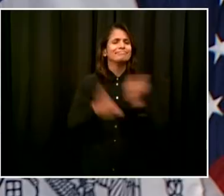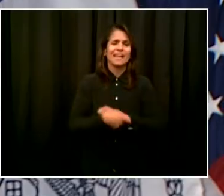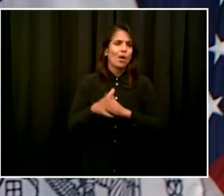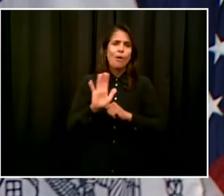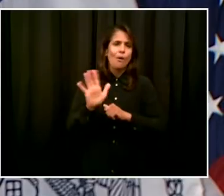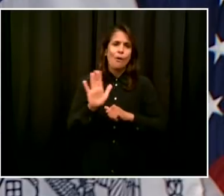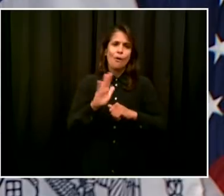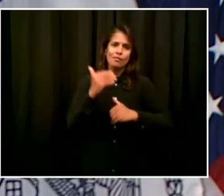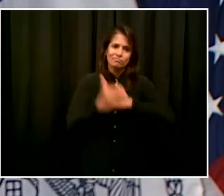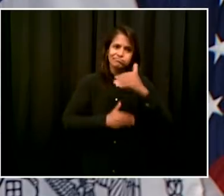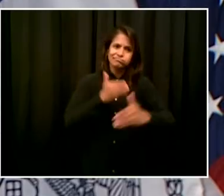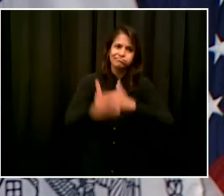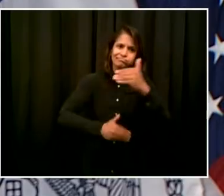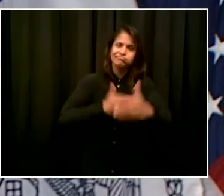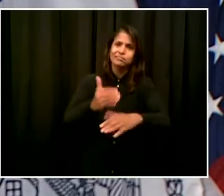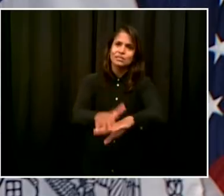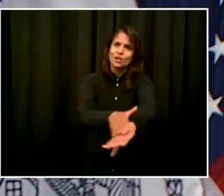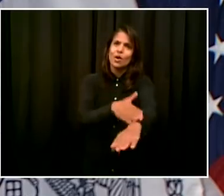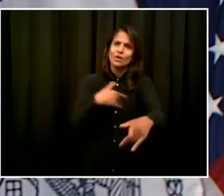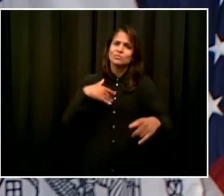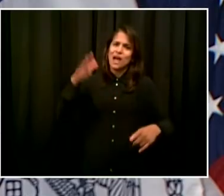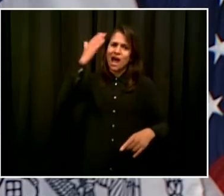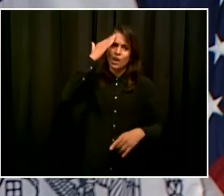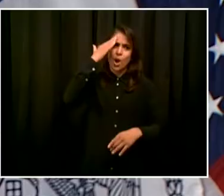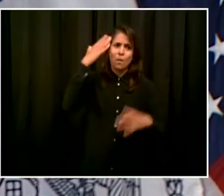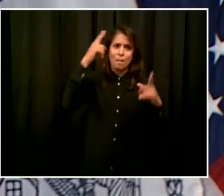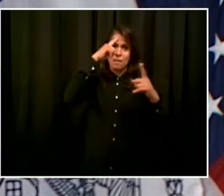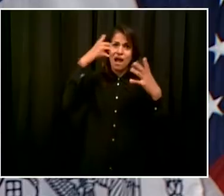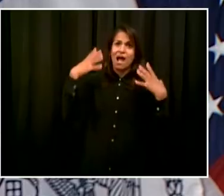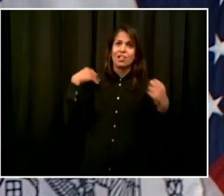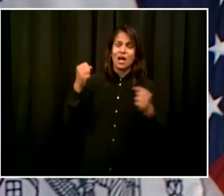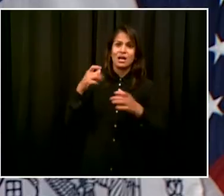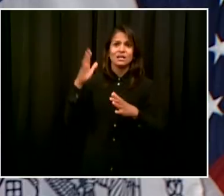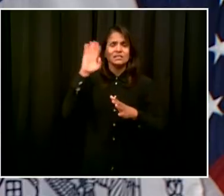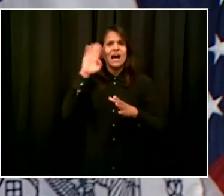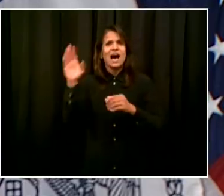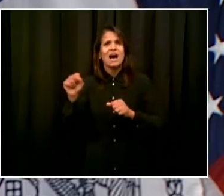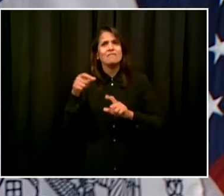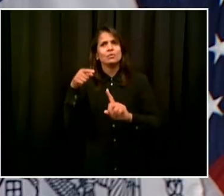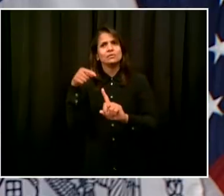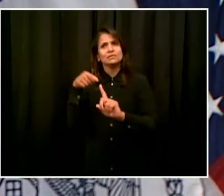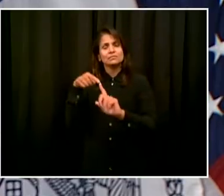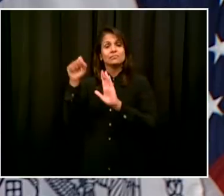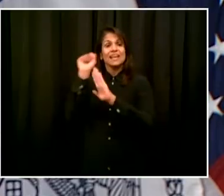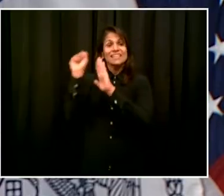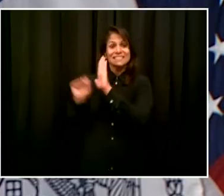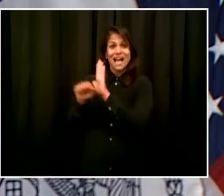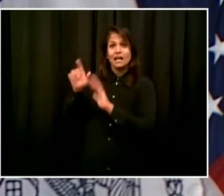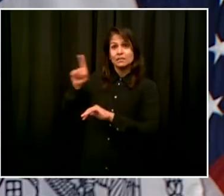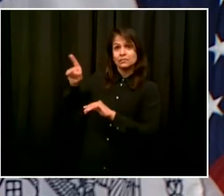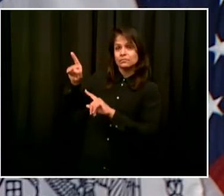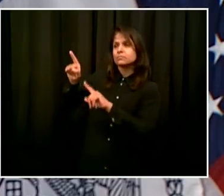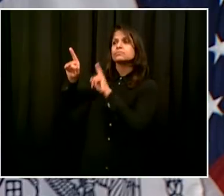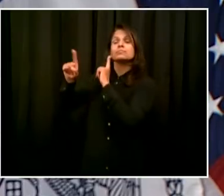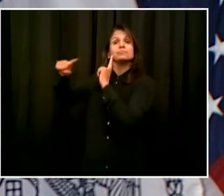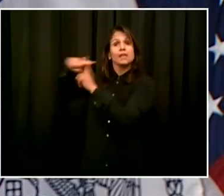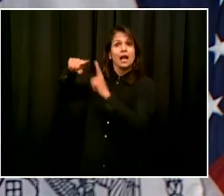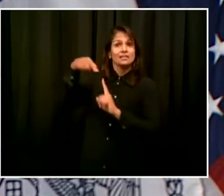TO YOU REALLY GOING TO HAVE A FLUL TUNIL HEALTH STRATEGY.